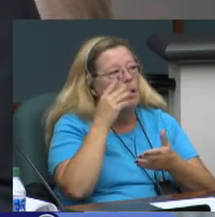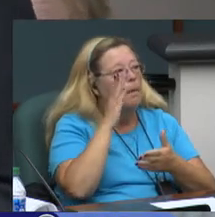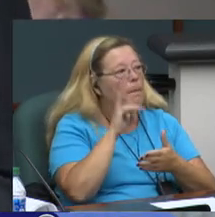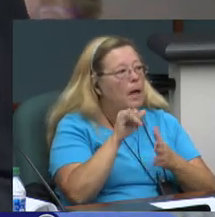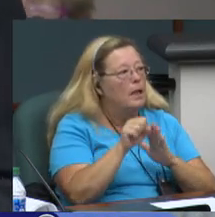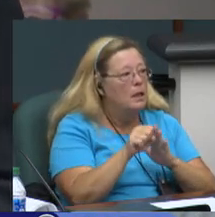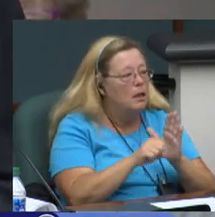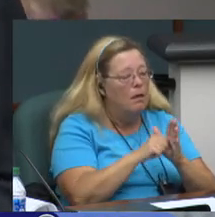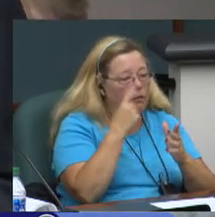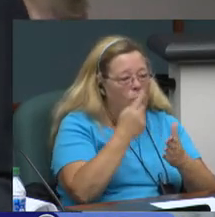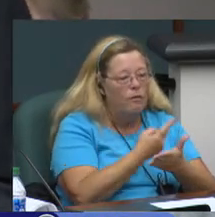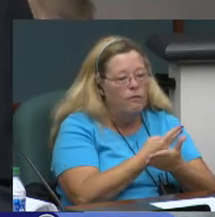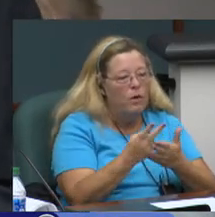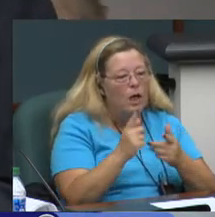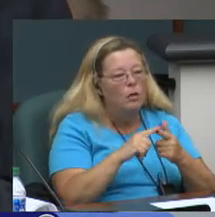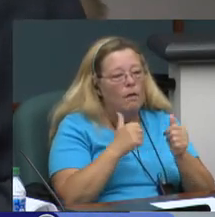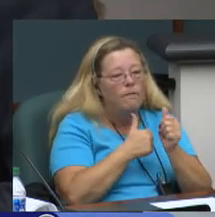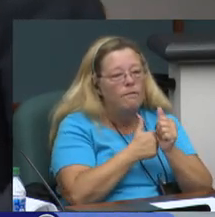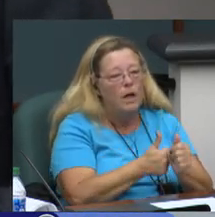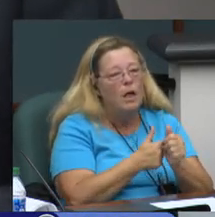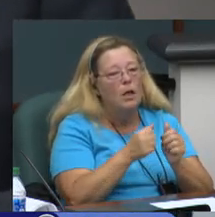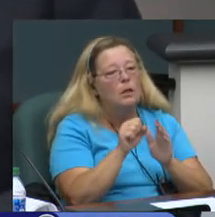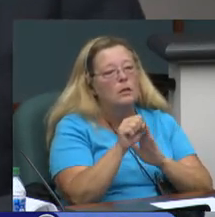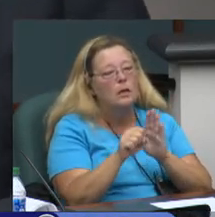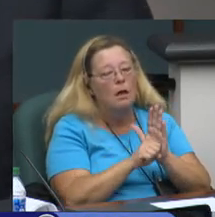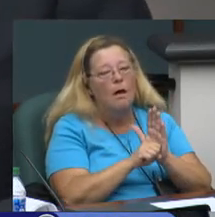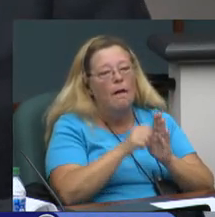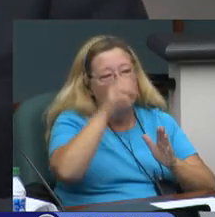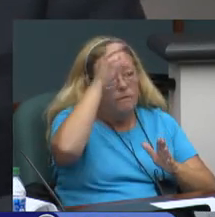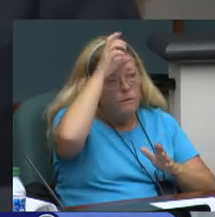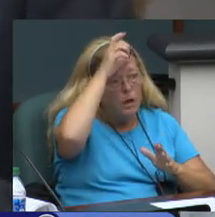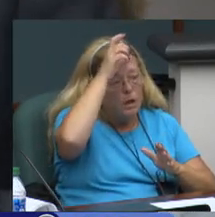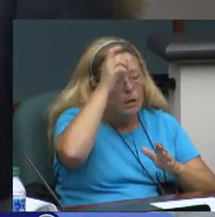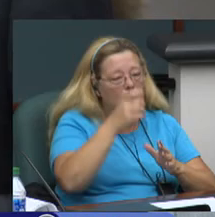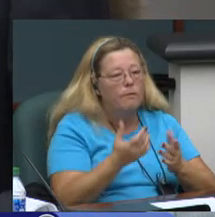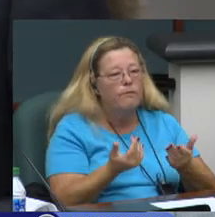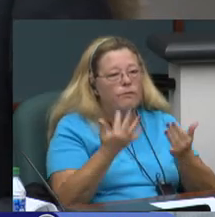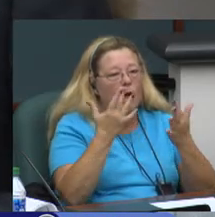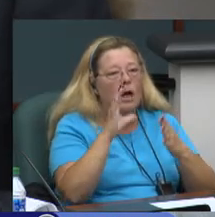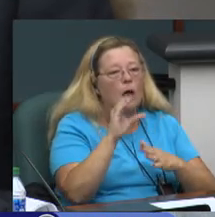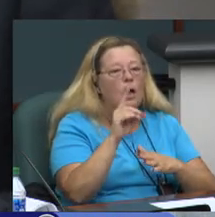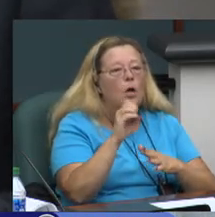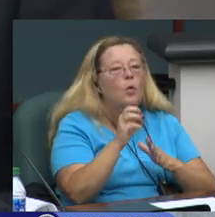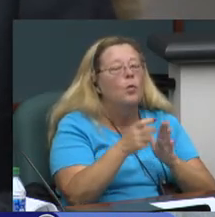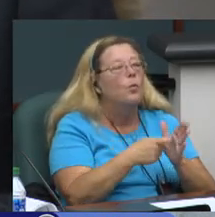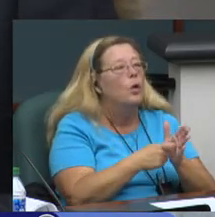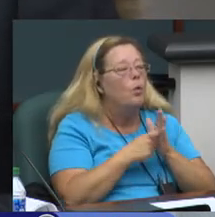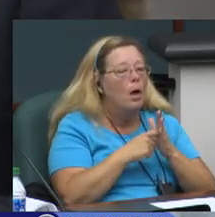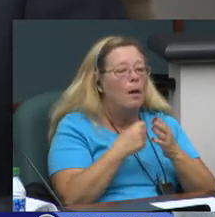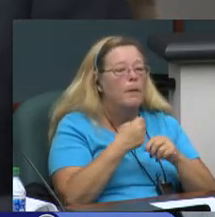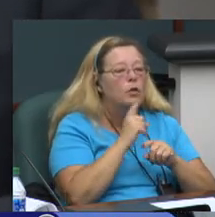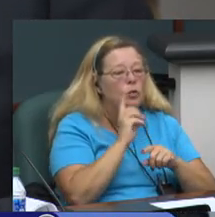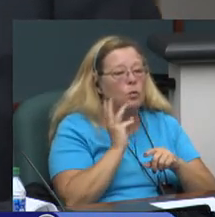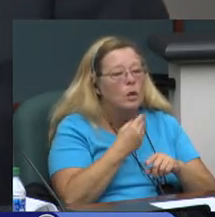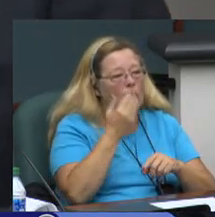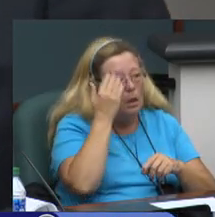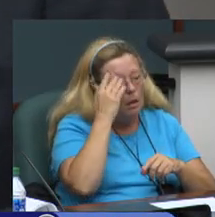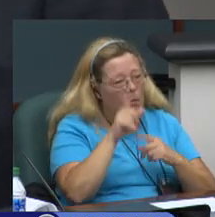failing to comply with state fire code requirements so we want to make sure we know about these things and so that's why they're conditional as opposed to